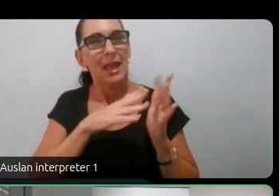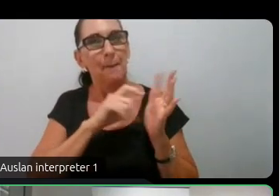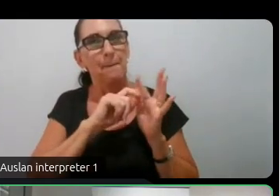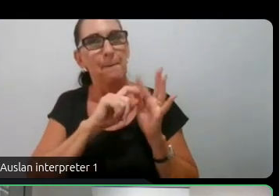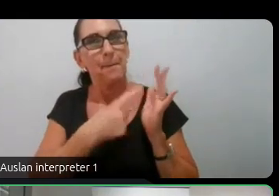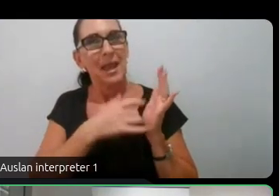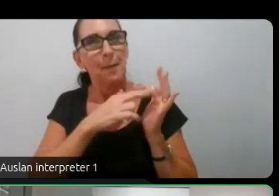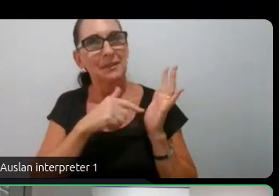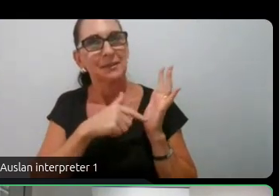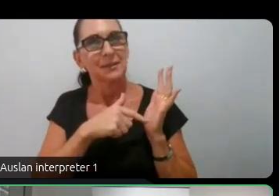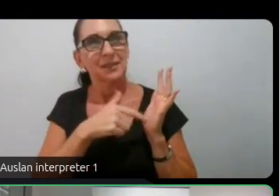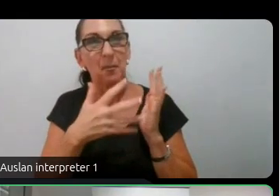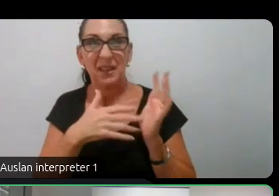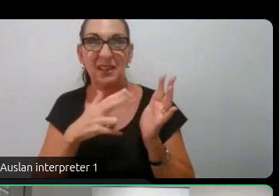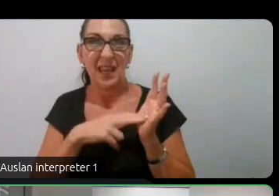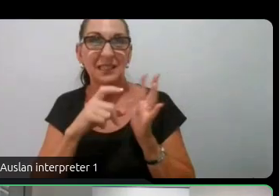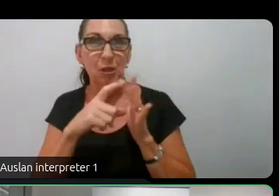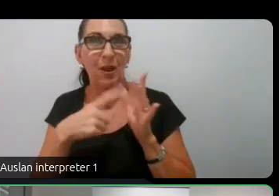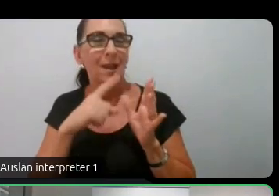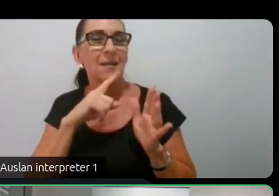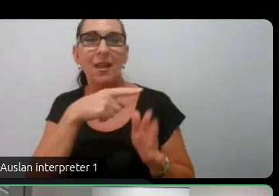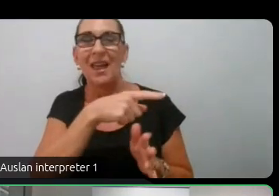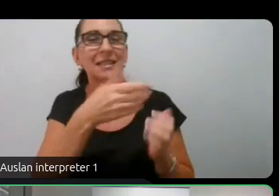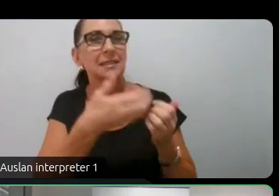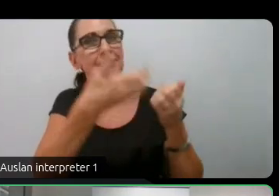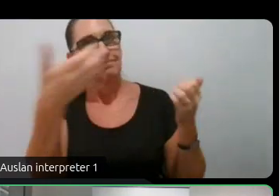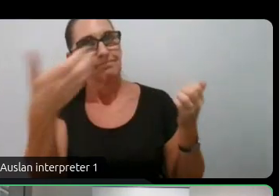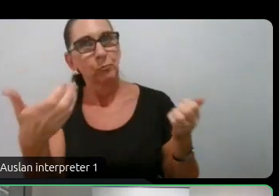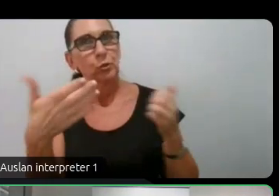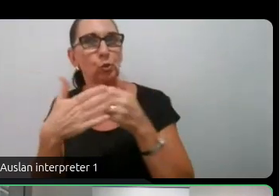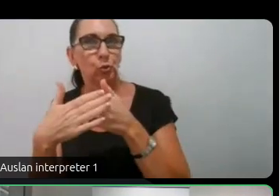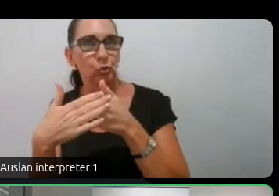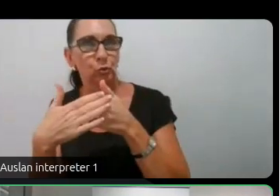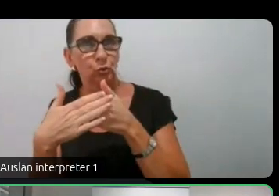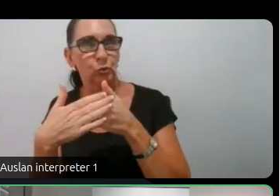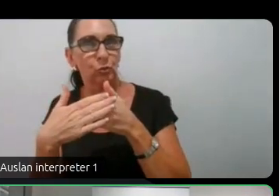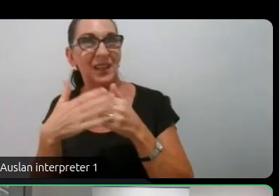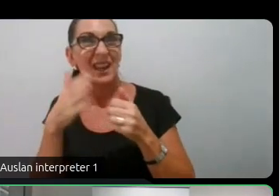consider as a a new impairment although related to the condition and it but it would be